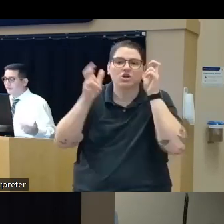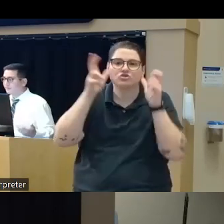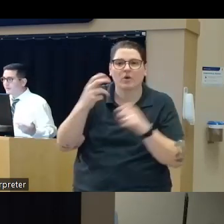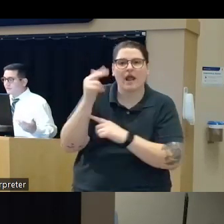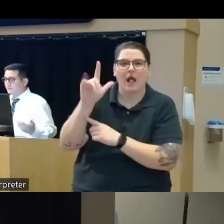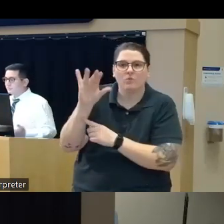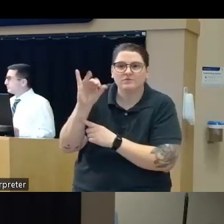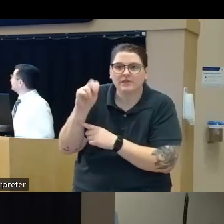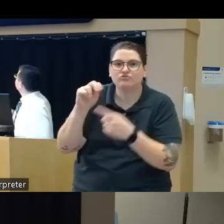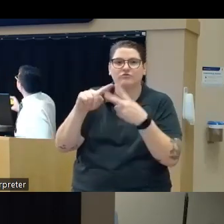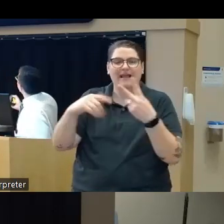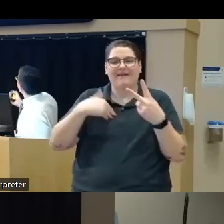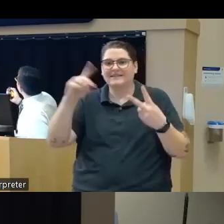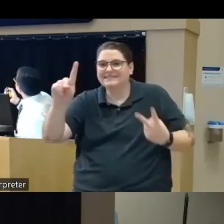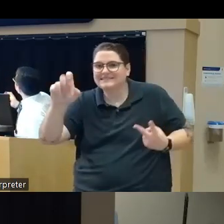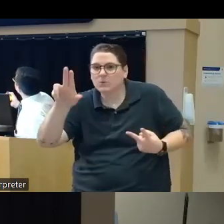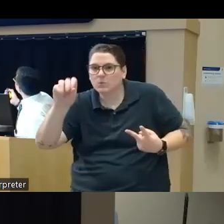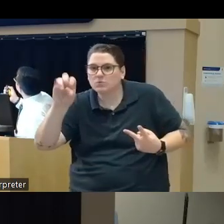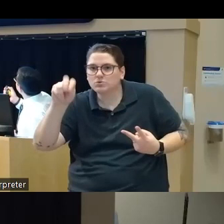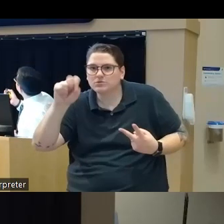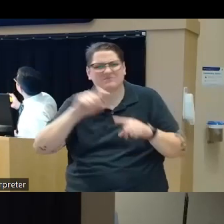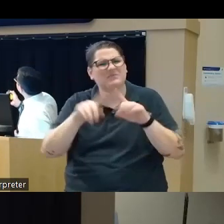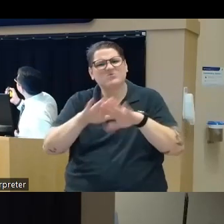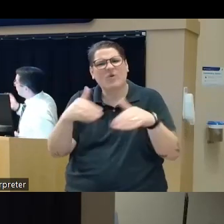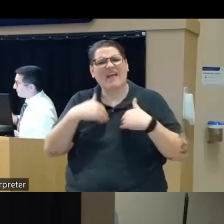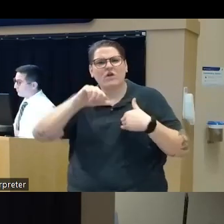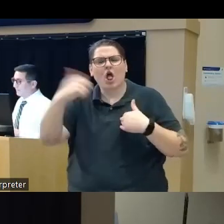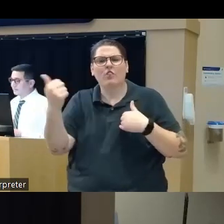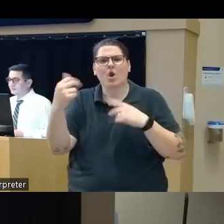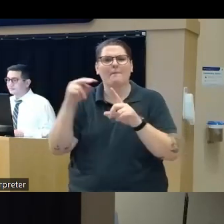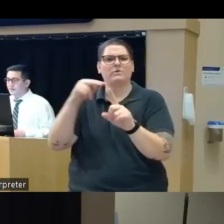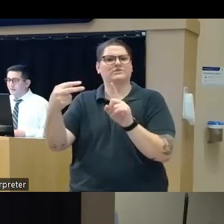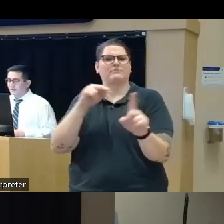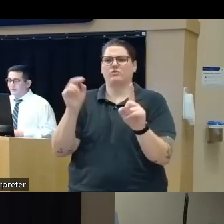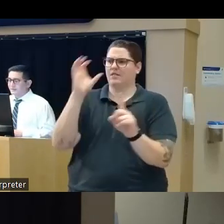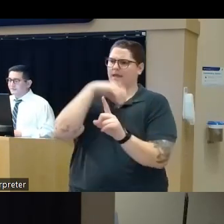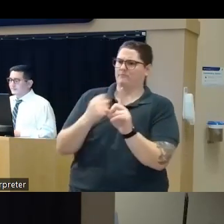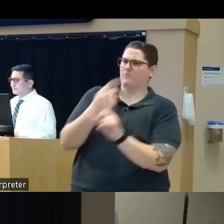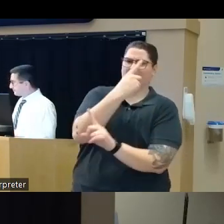that they have delusions and they don't have these other sort of perceptual abnormalities that exist